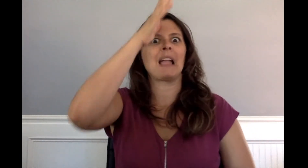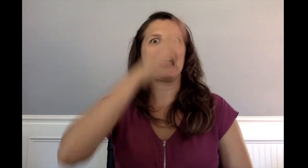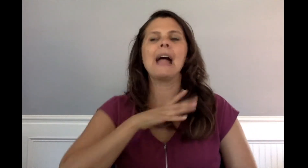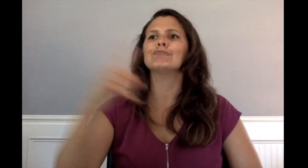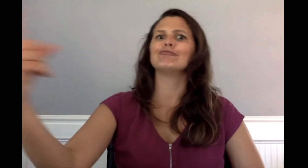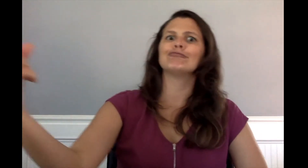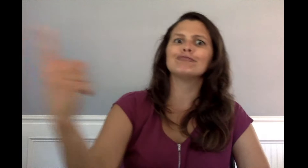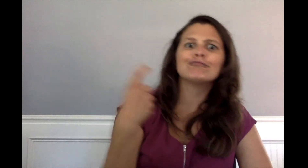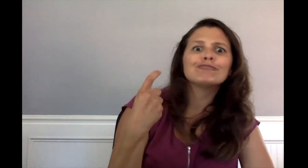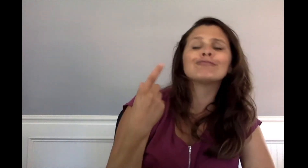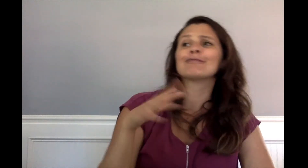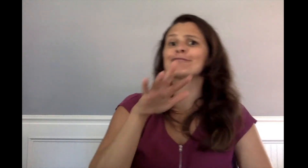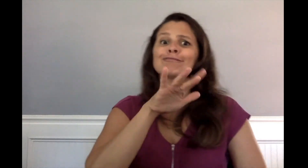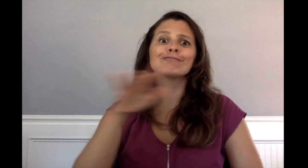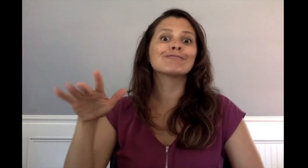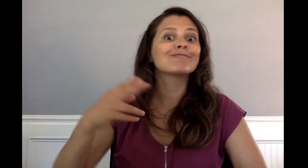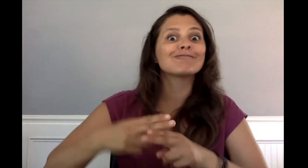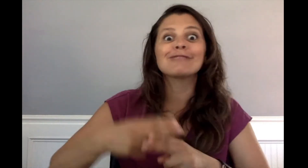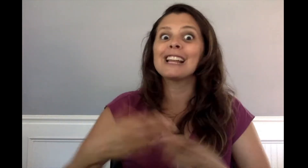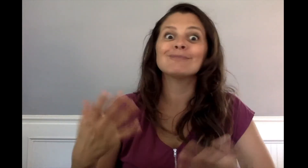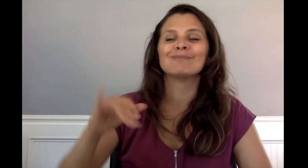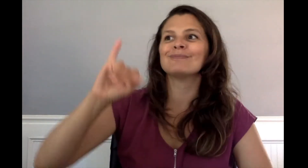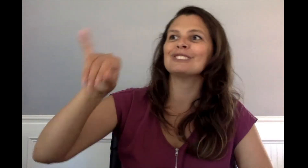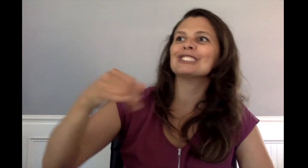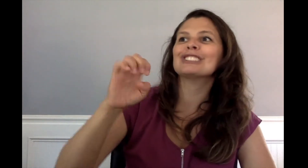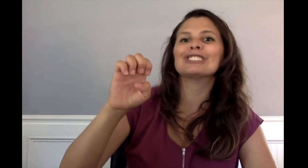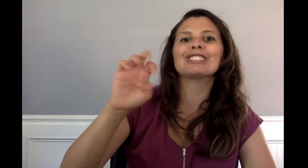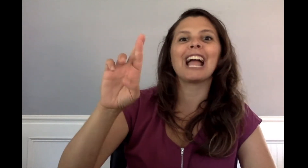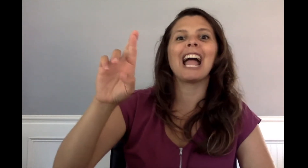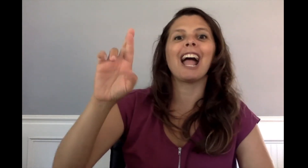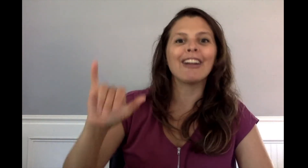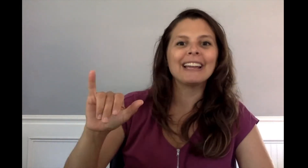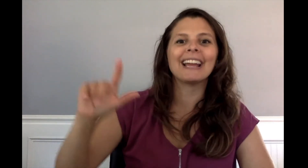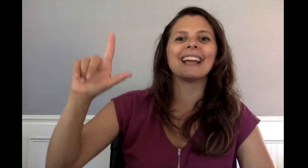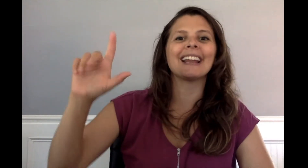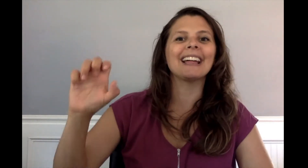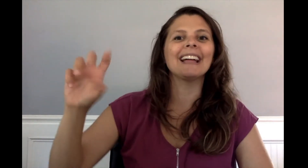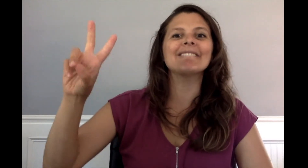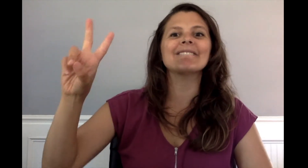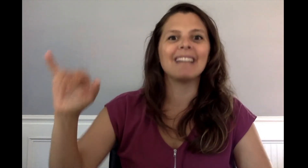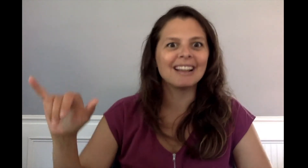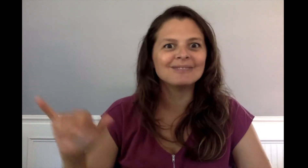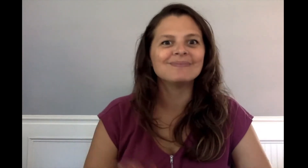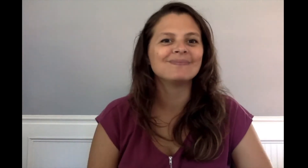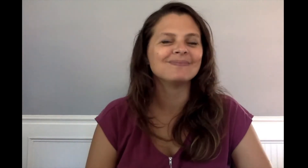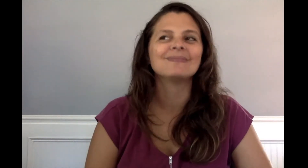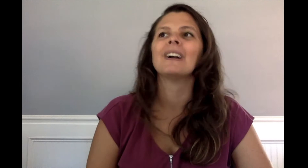A man came up and spelled his name. JERRY LEVY.